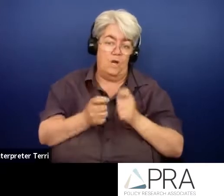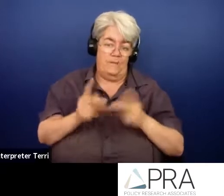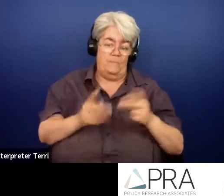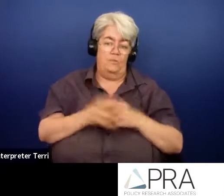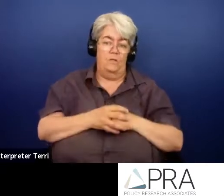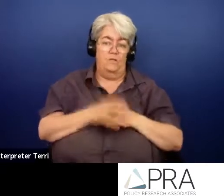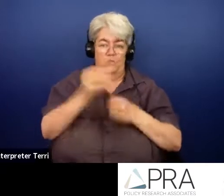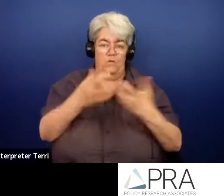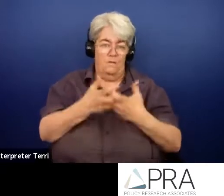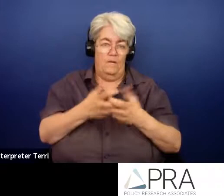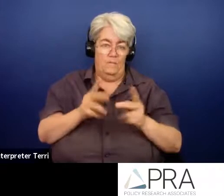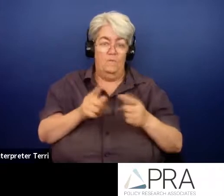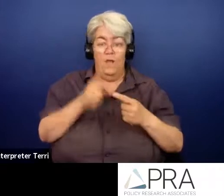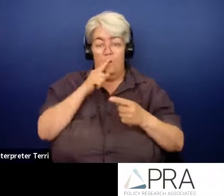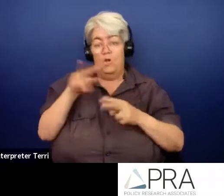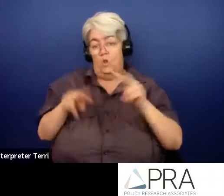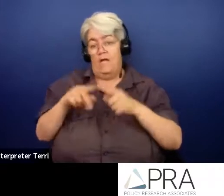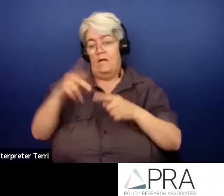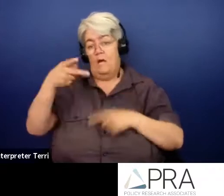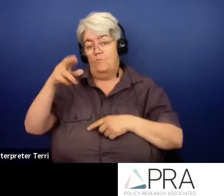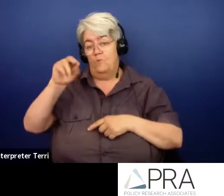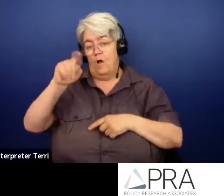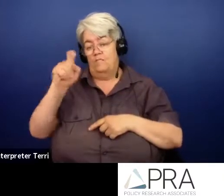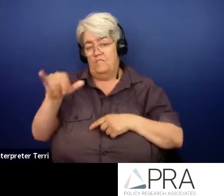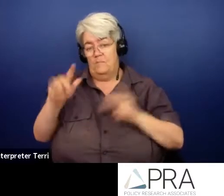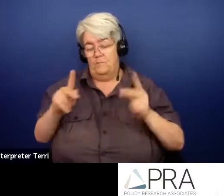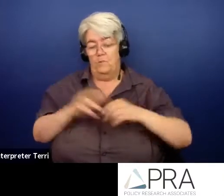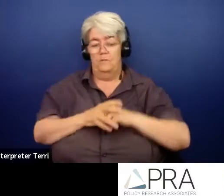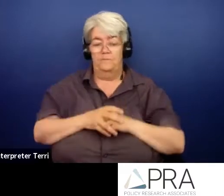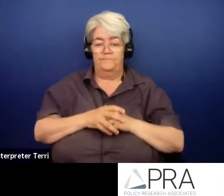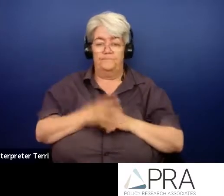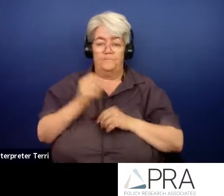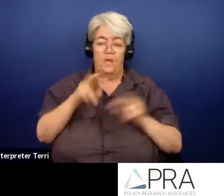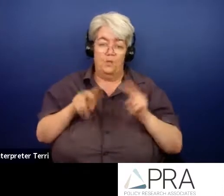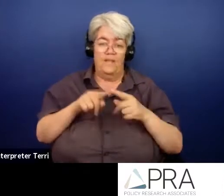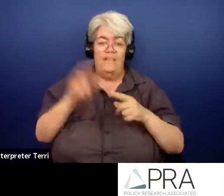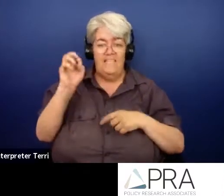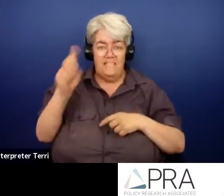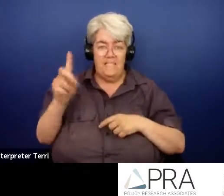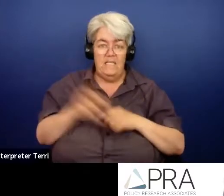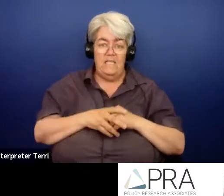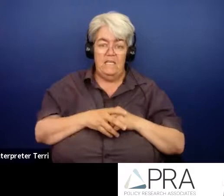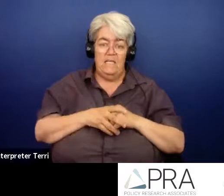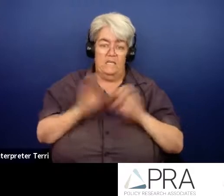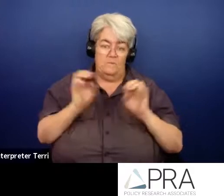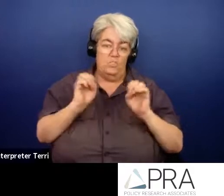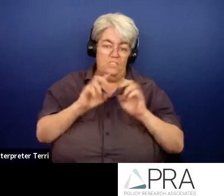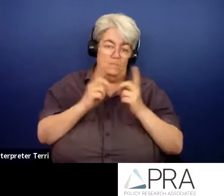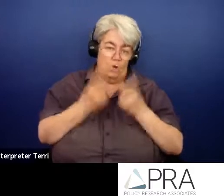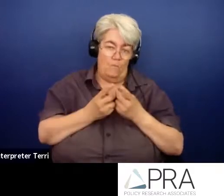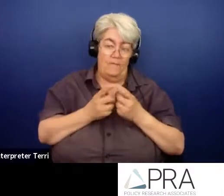your proxy folks. Whether it is your ED. Your emergency department. They can train law enforcement